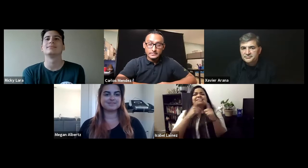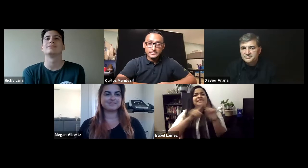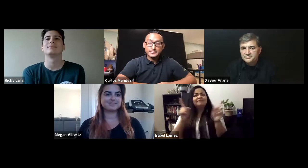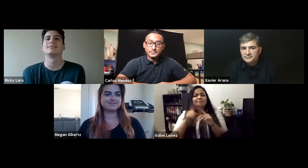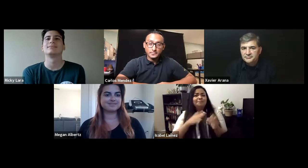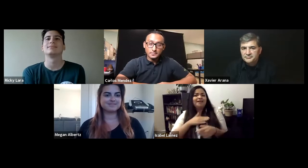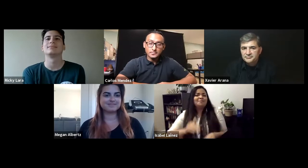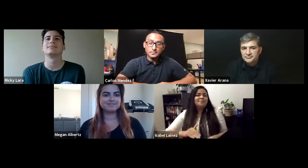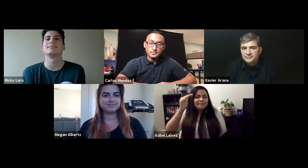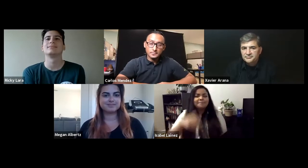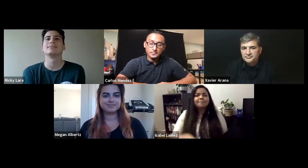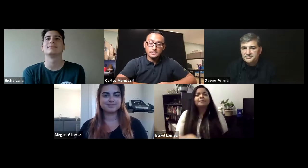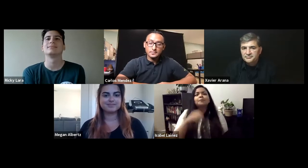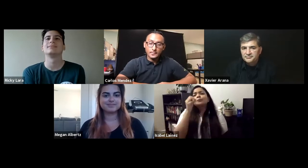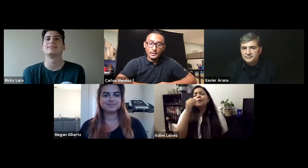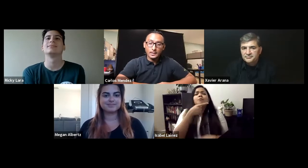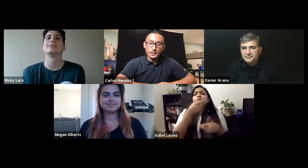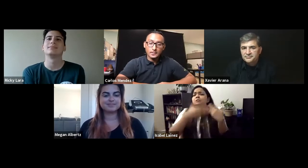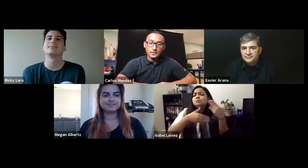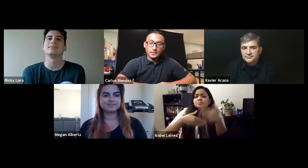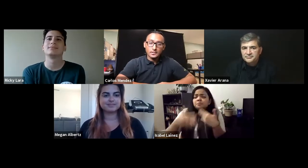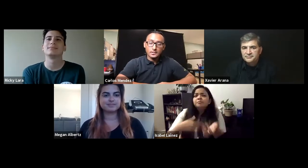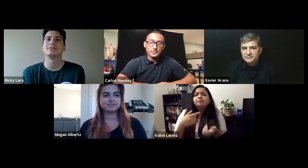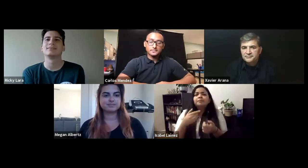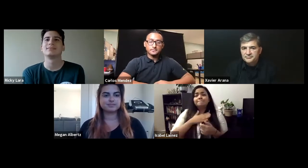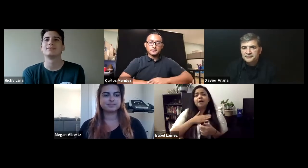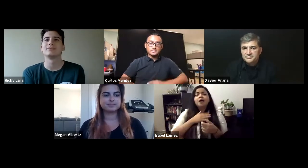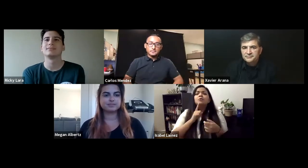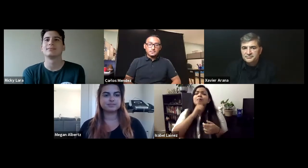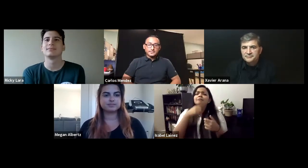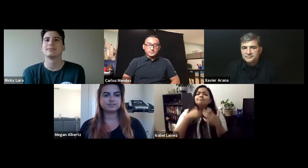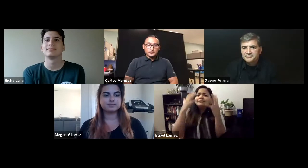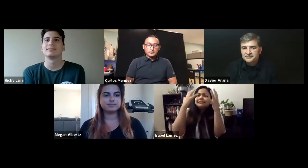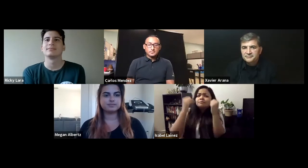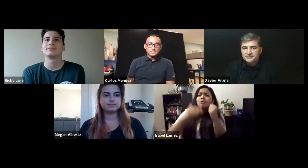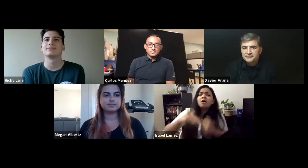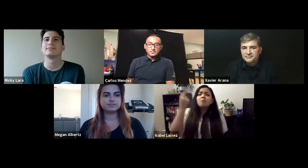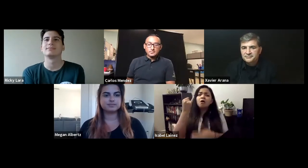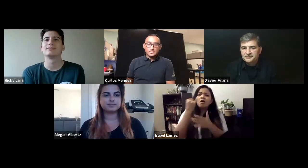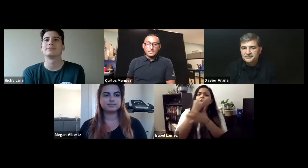in all sorts of things, including sports and, you know, all sorts of things.